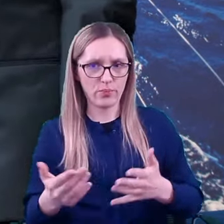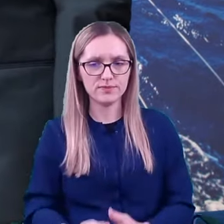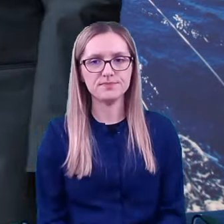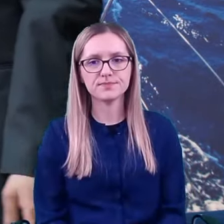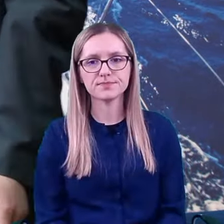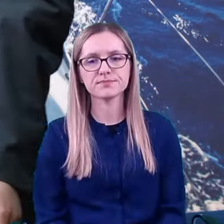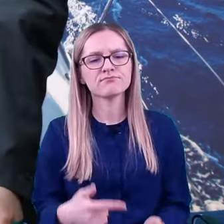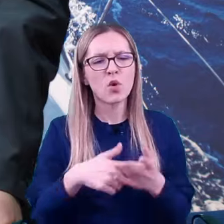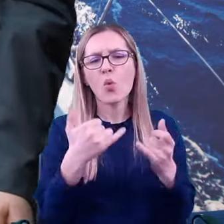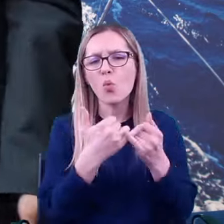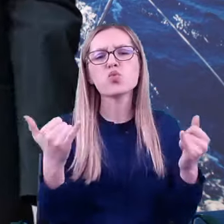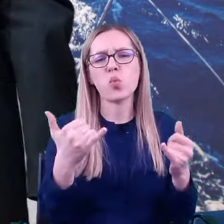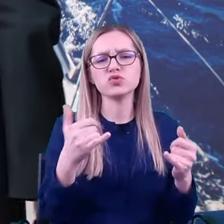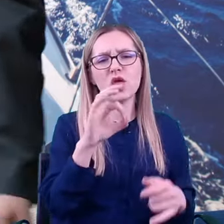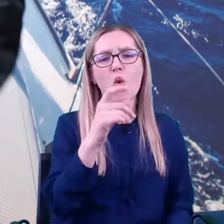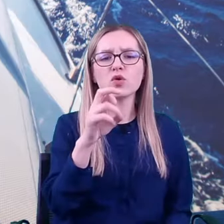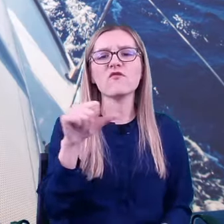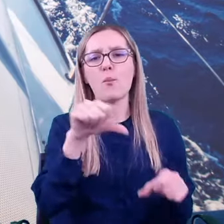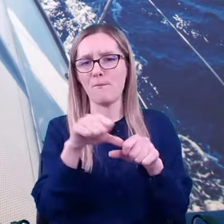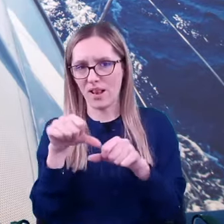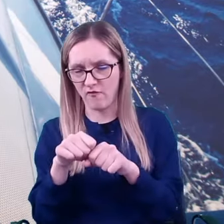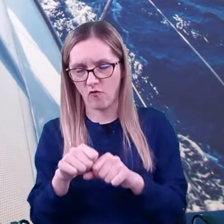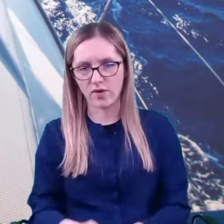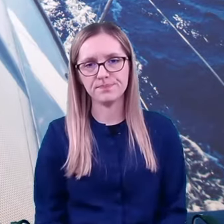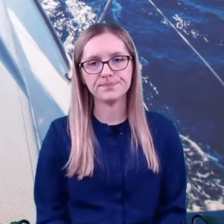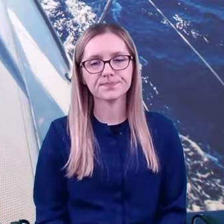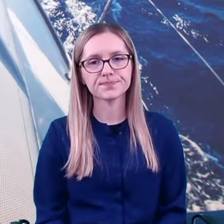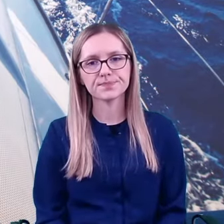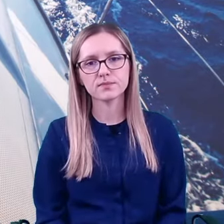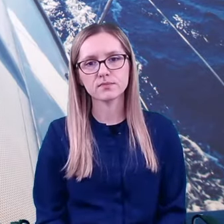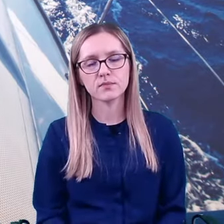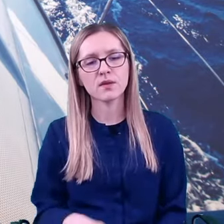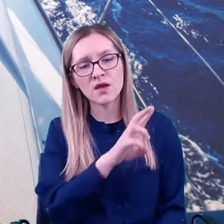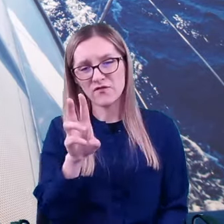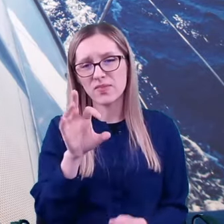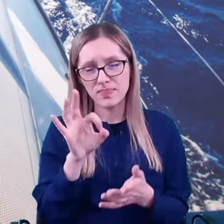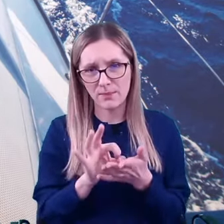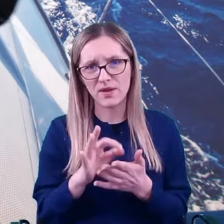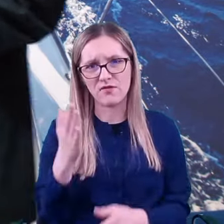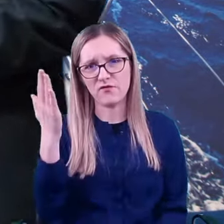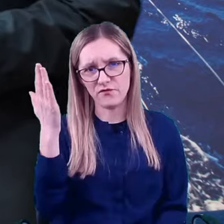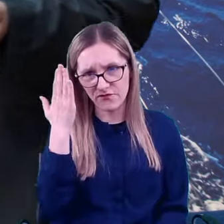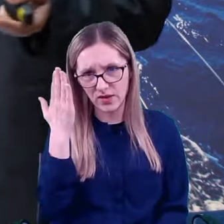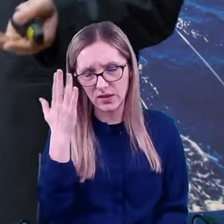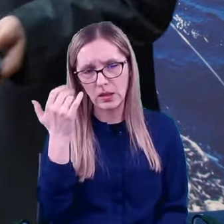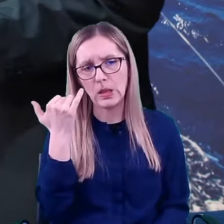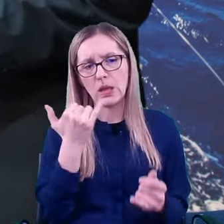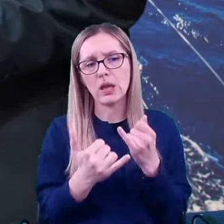The potential of the cell. As you know, if we have some source of electric power